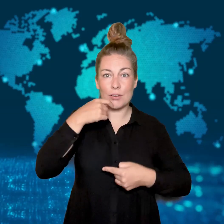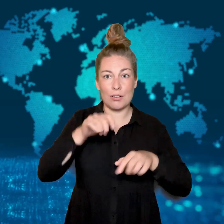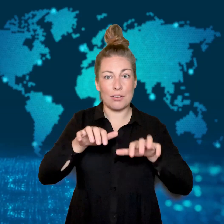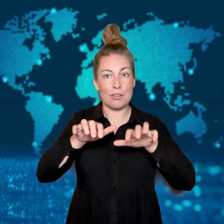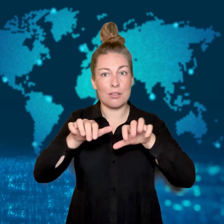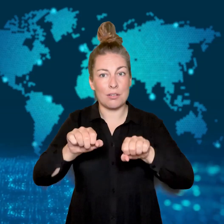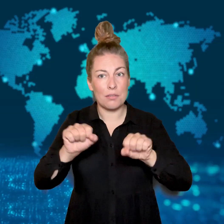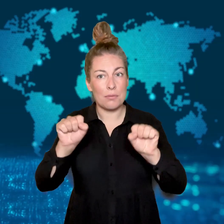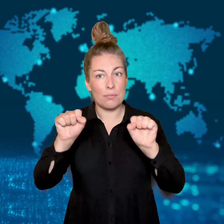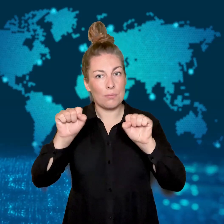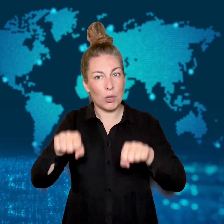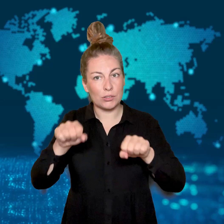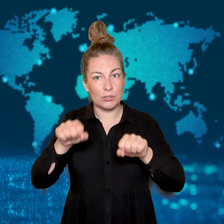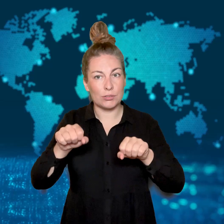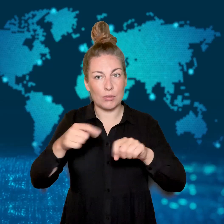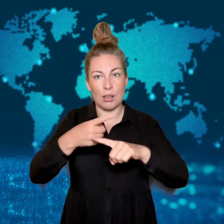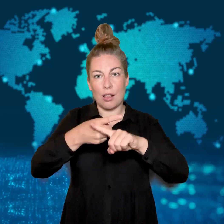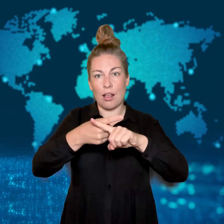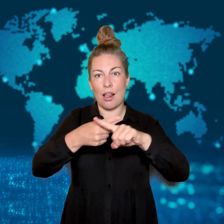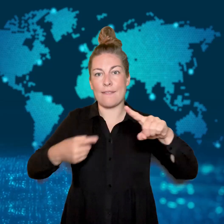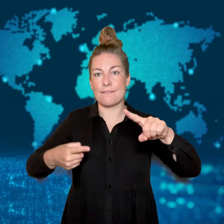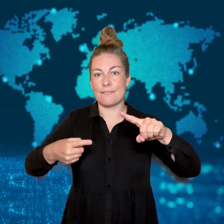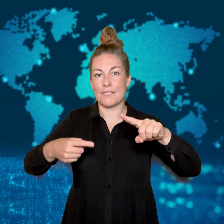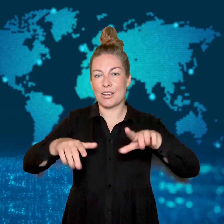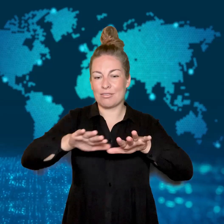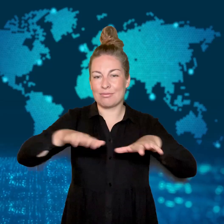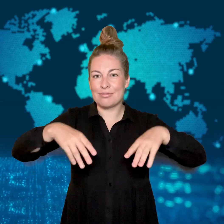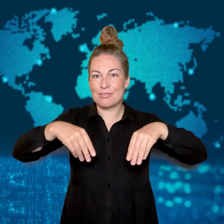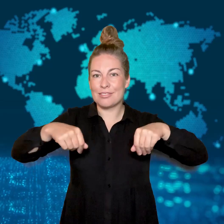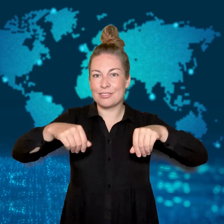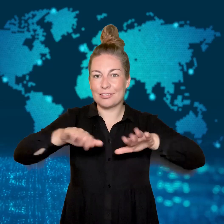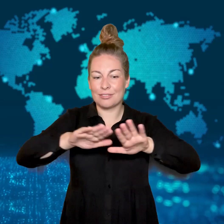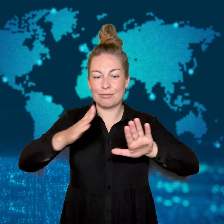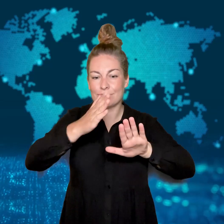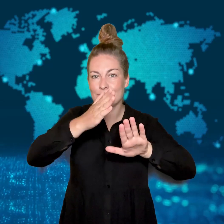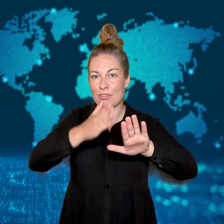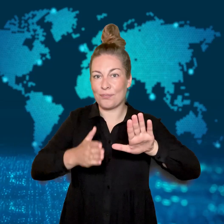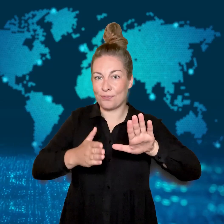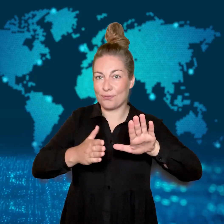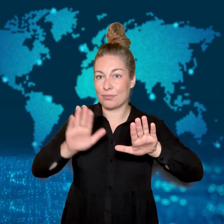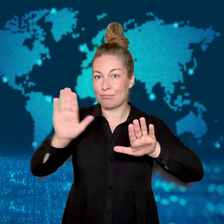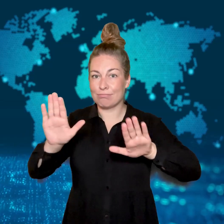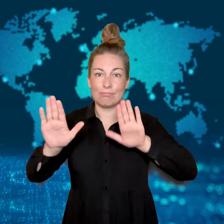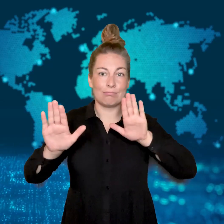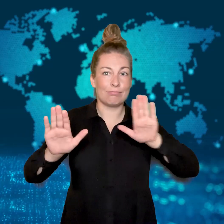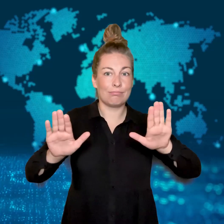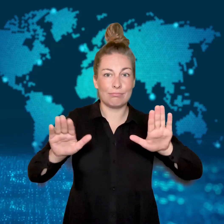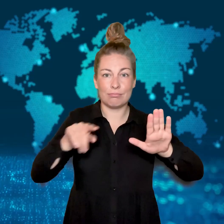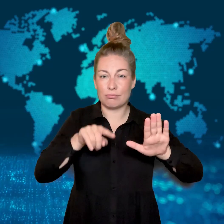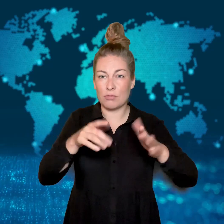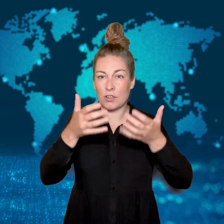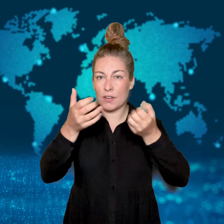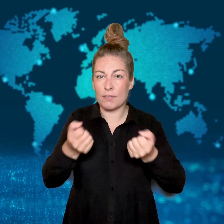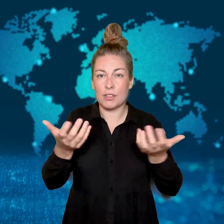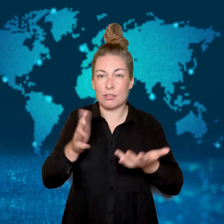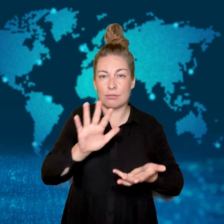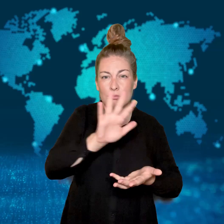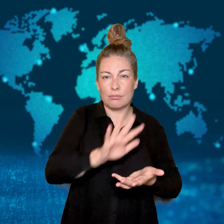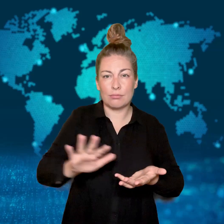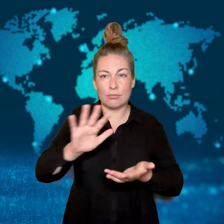If Ukraine can capture southern occupied lands, the country will have